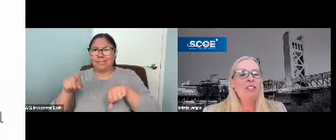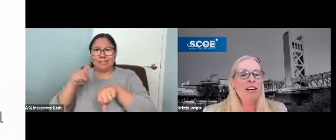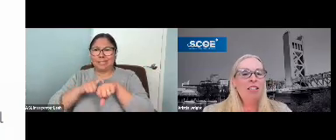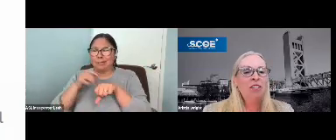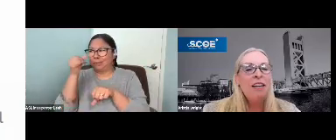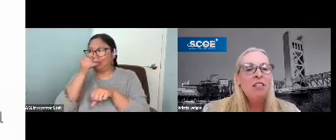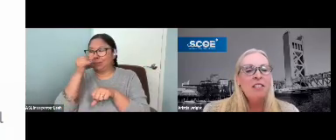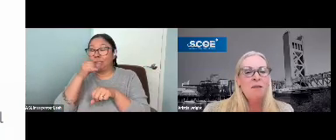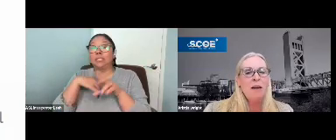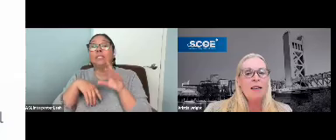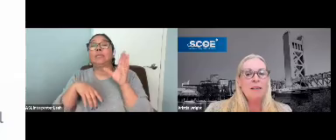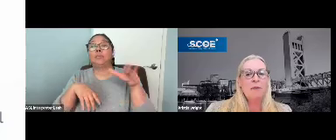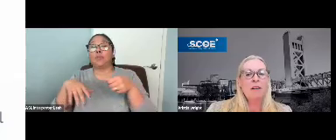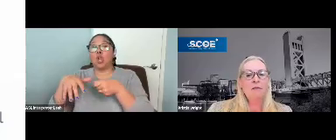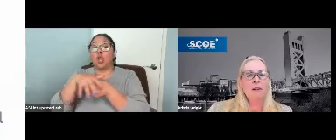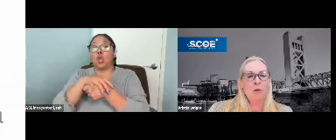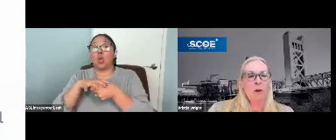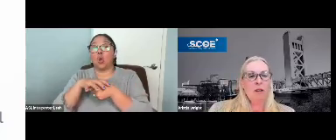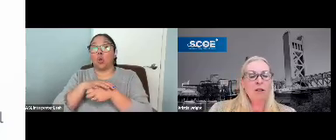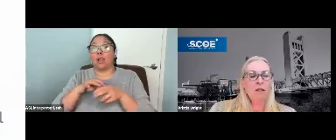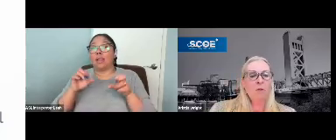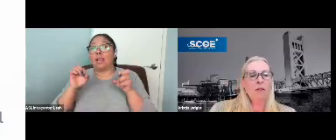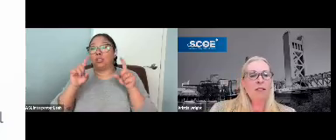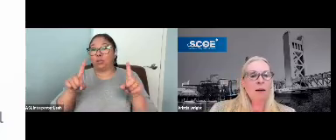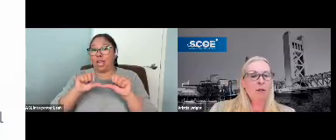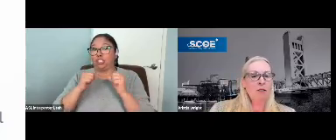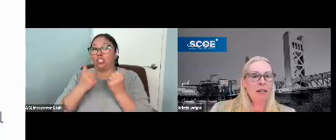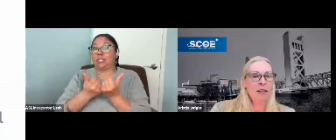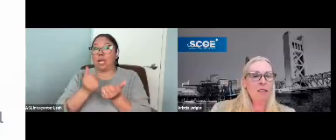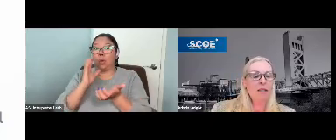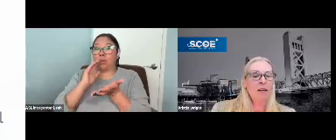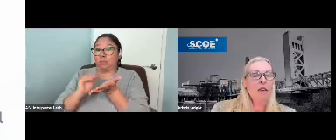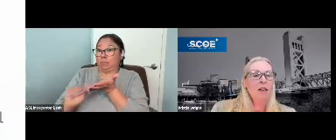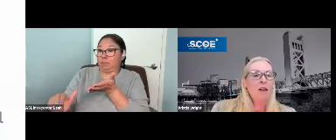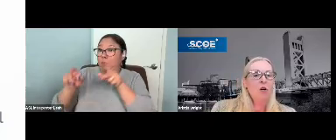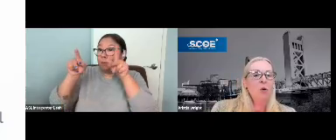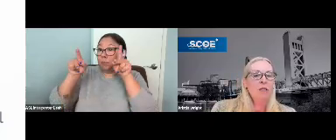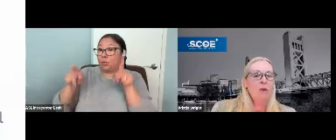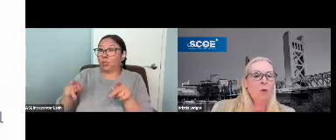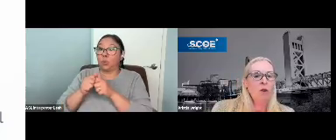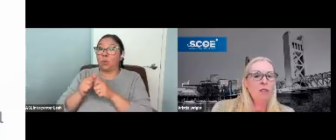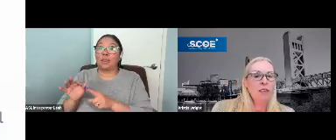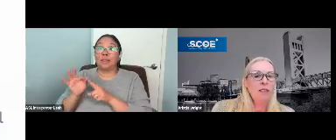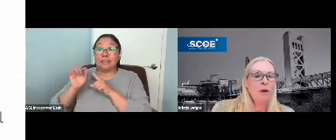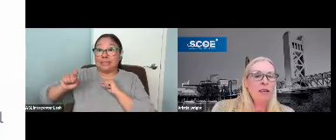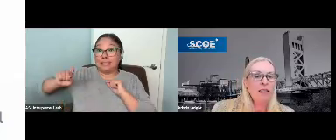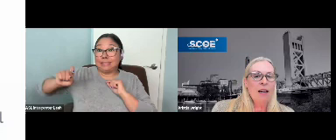local educational agency may exempt an individual with exceptional needs who was enrolled in grade